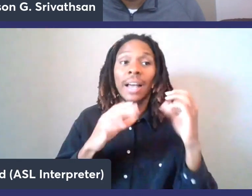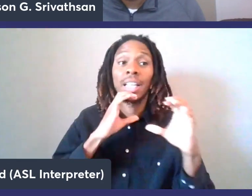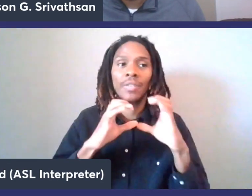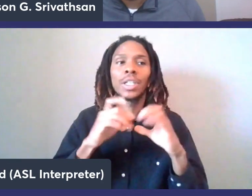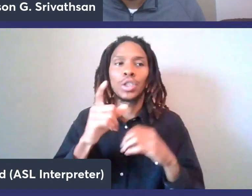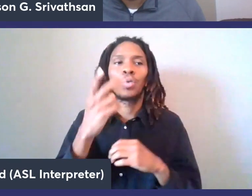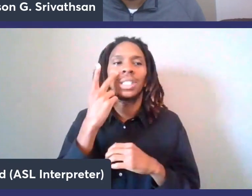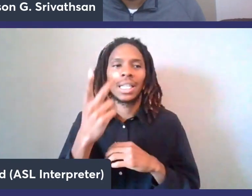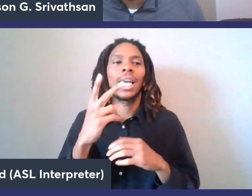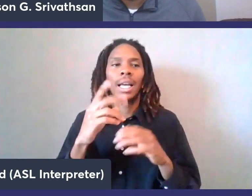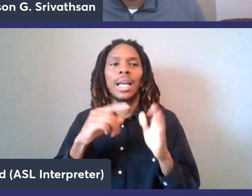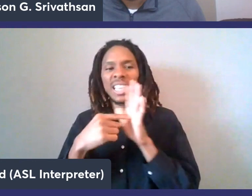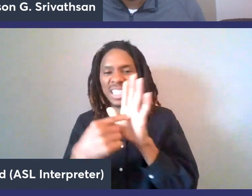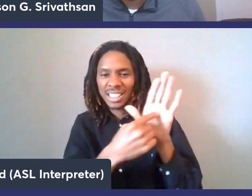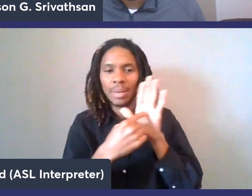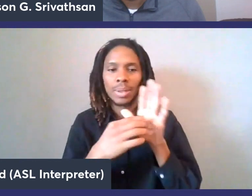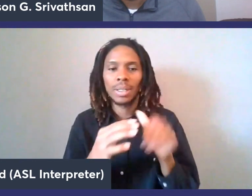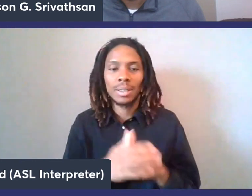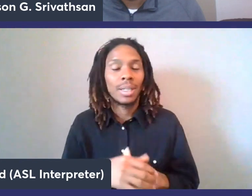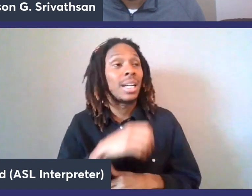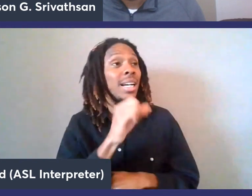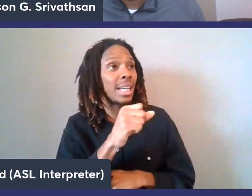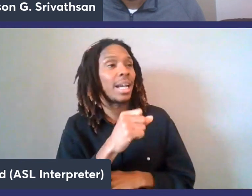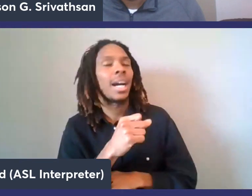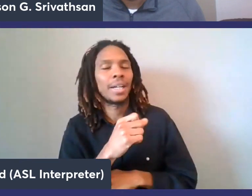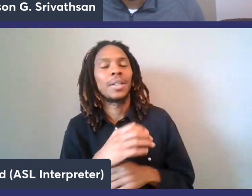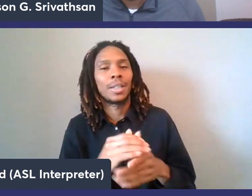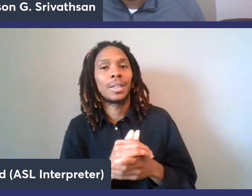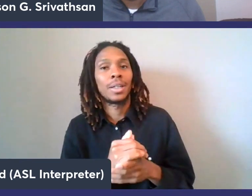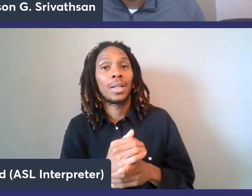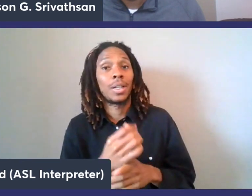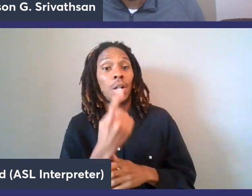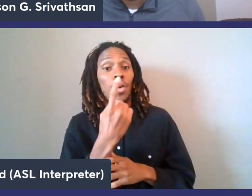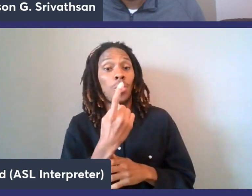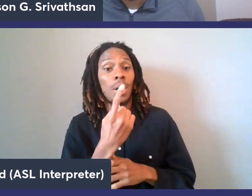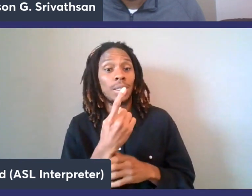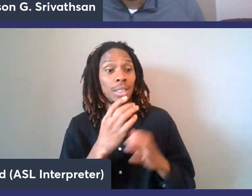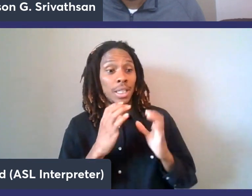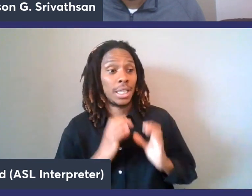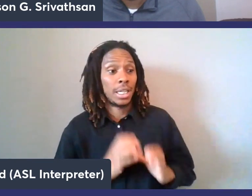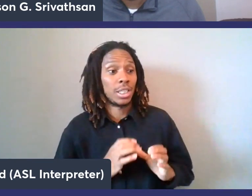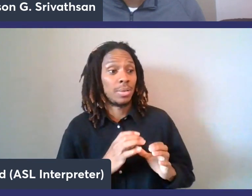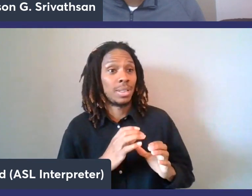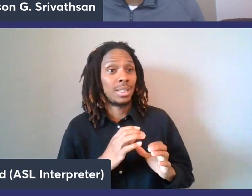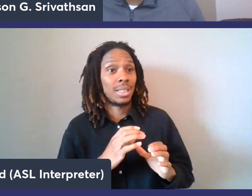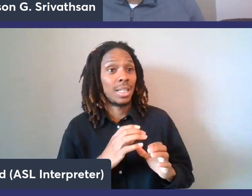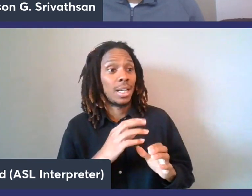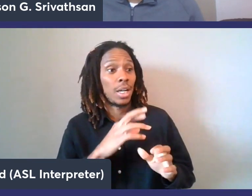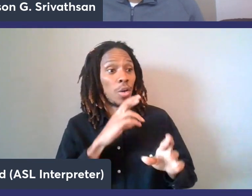Yeah, and actually one of the custom, the Customer Incident Response Team used to translate